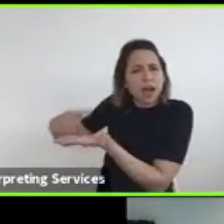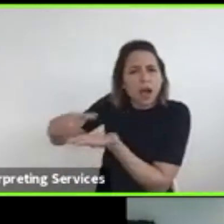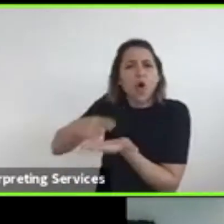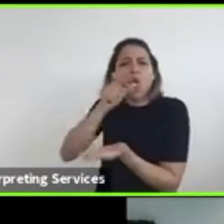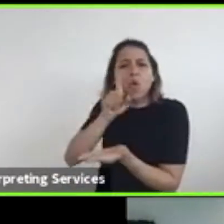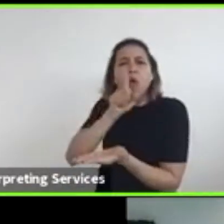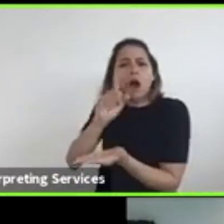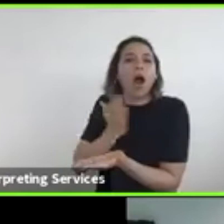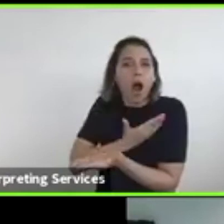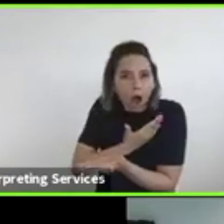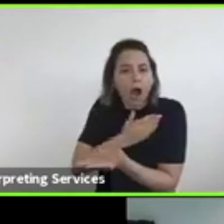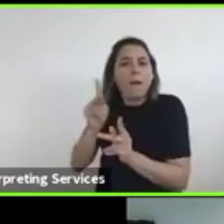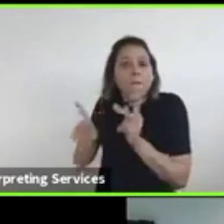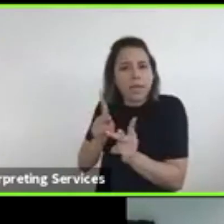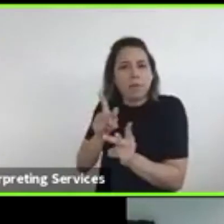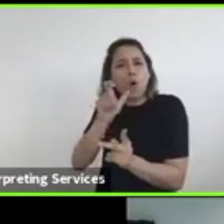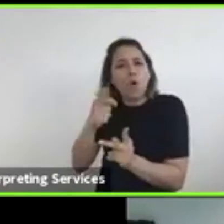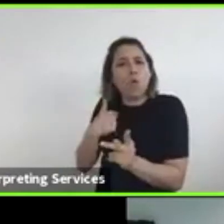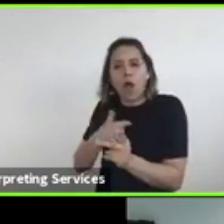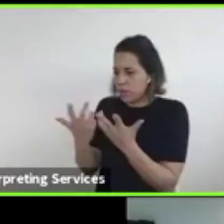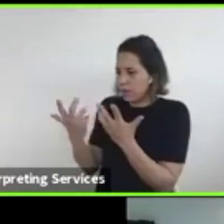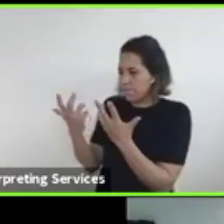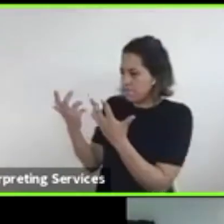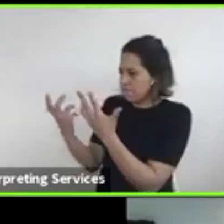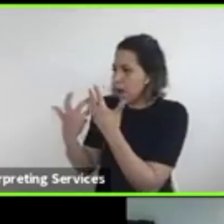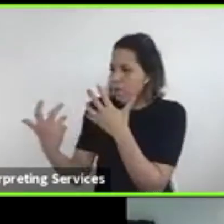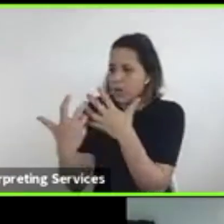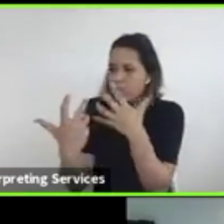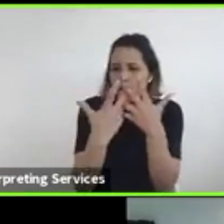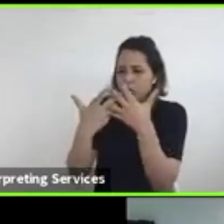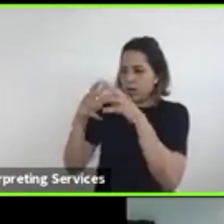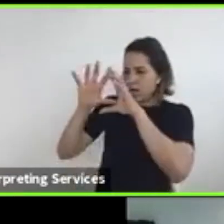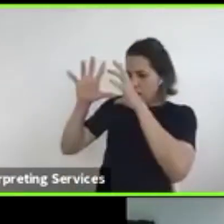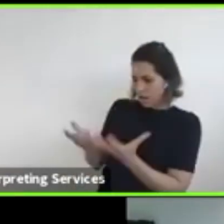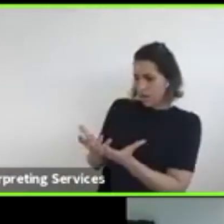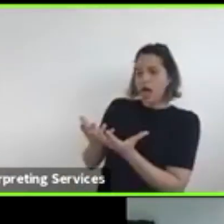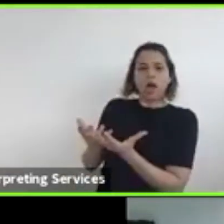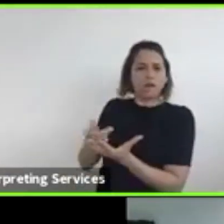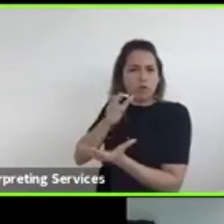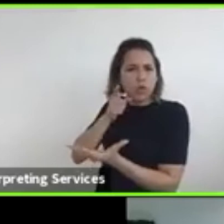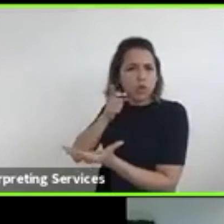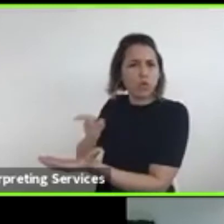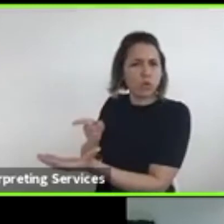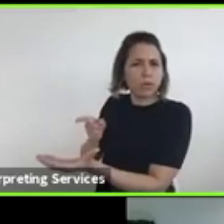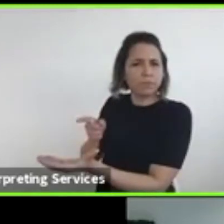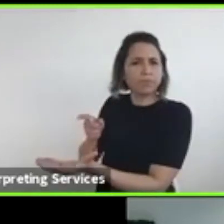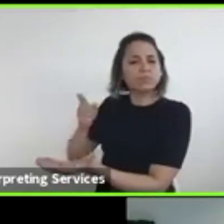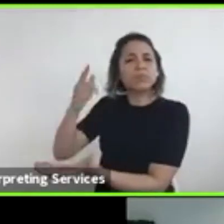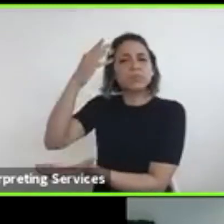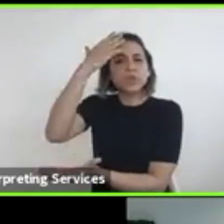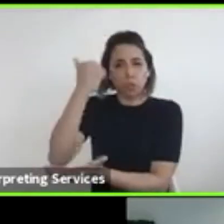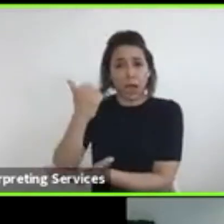WHO ARE WE A COMBINATION OF? BECAUSE, MY FAMILY SPECIFICALLY -- AND